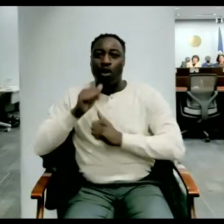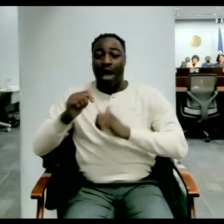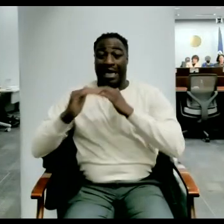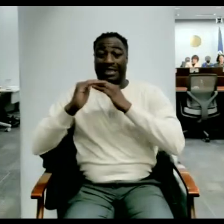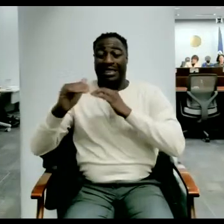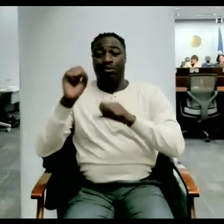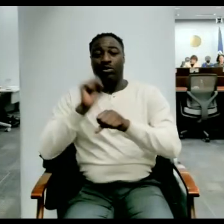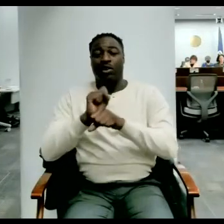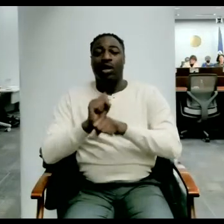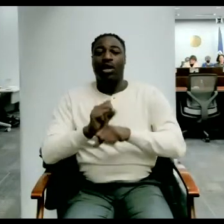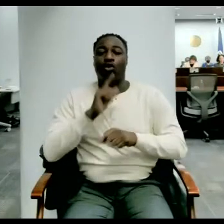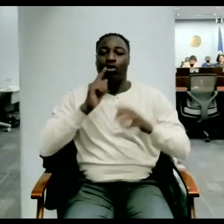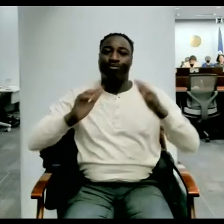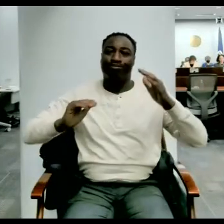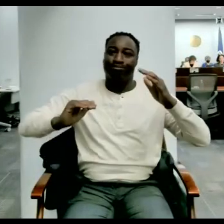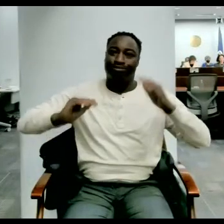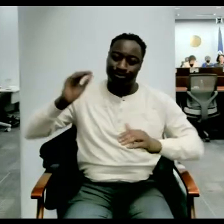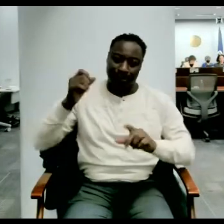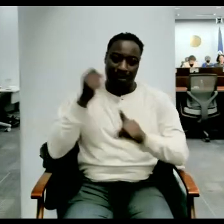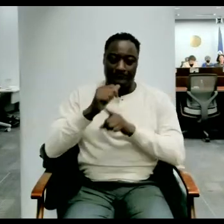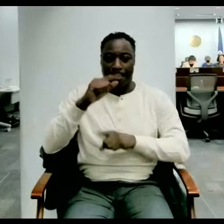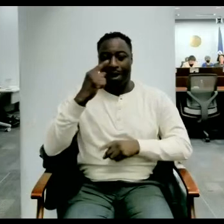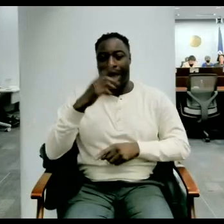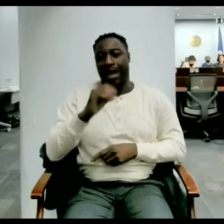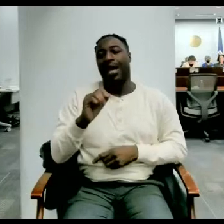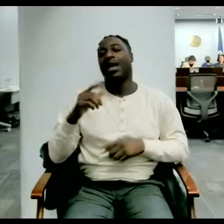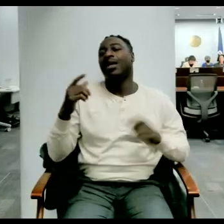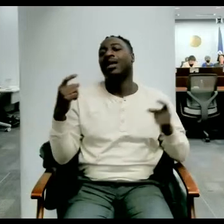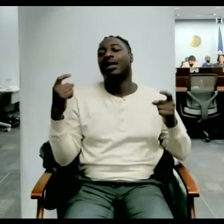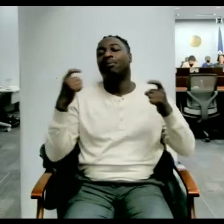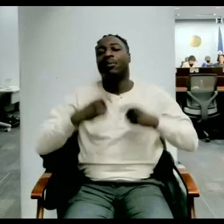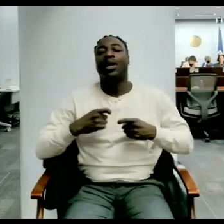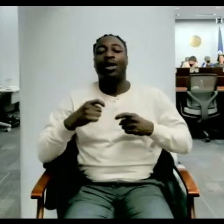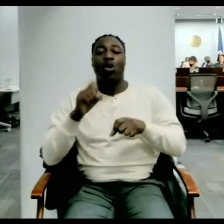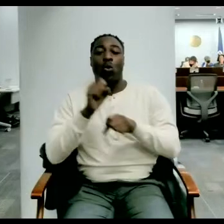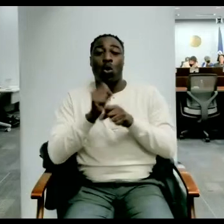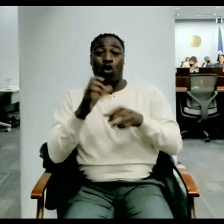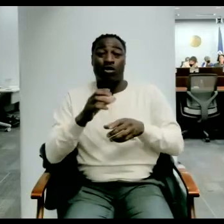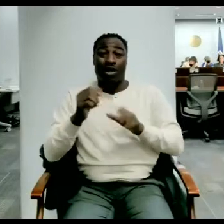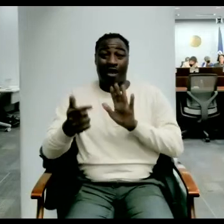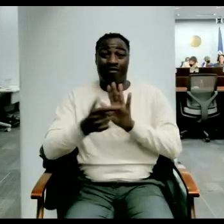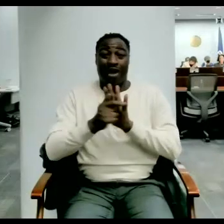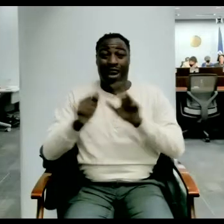disproportionately impact Black and Latin X workers and therefore violate Title VII.